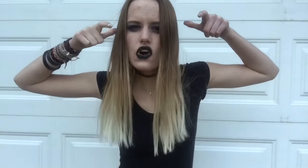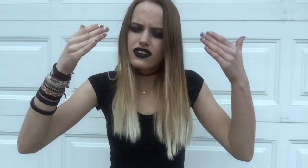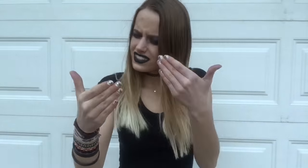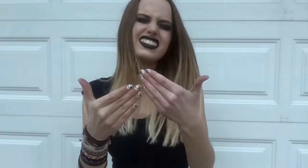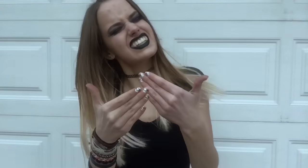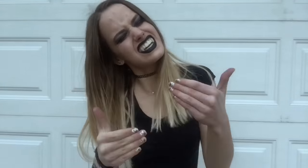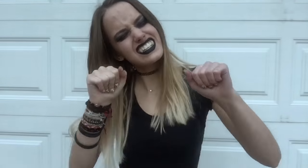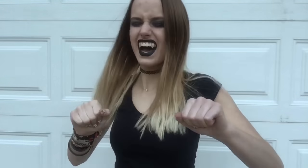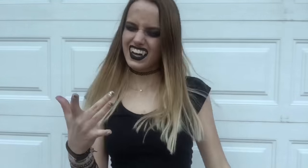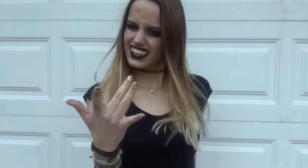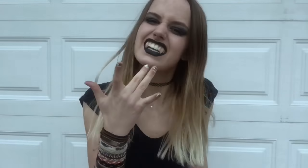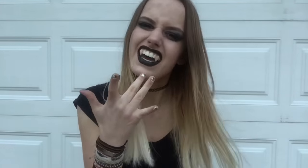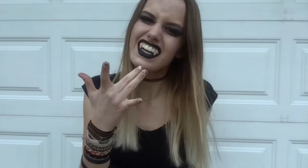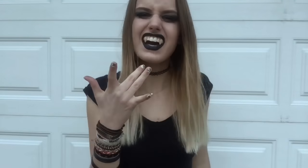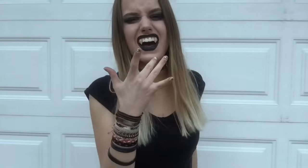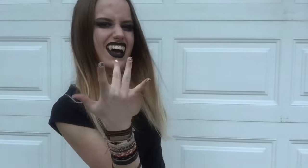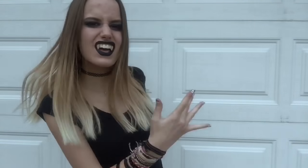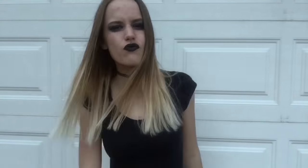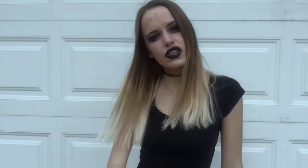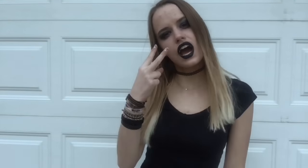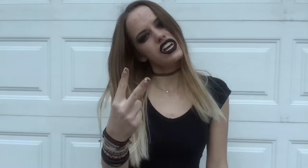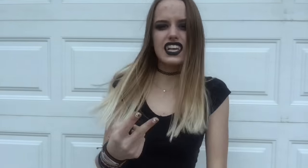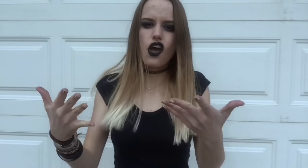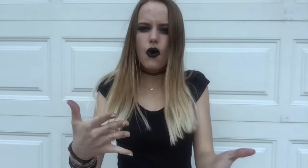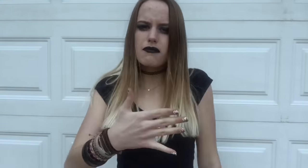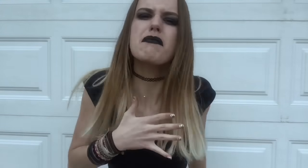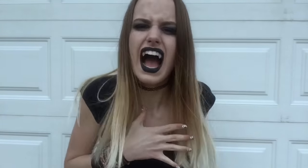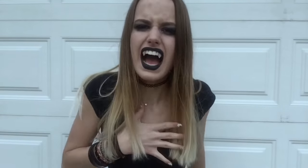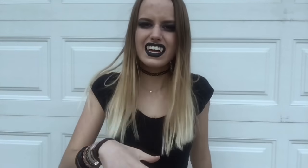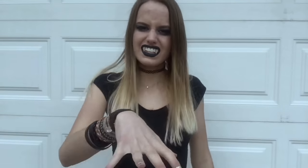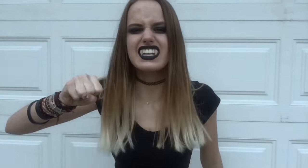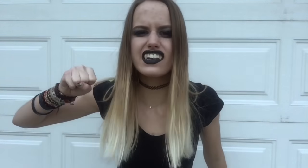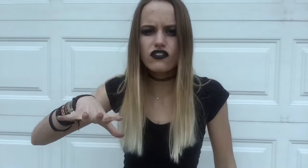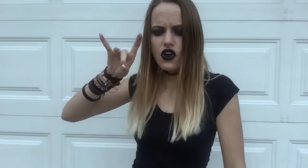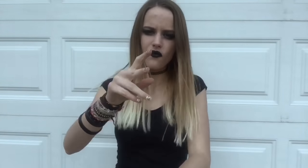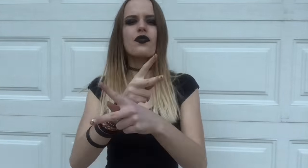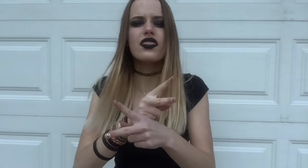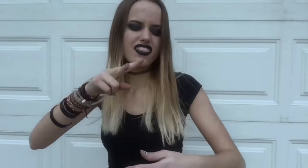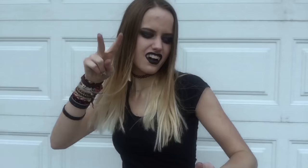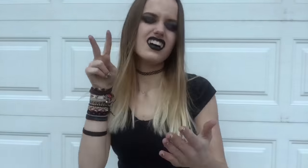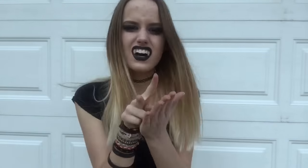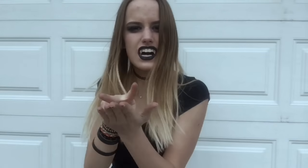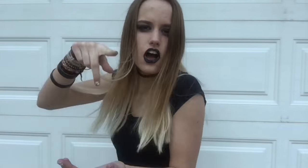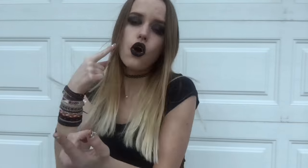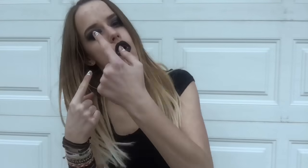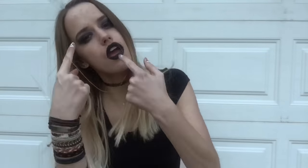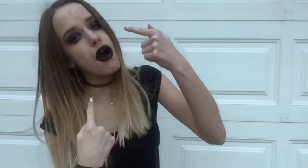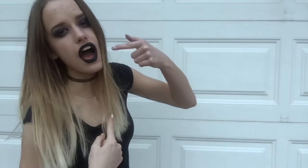I'ts so close I can taste it I see what's mine and take it (finders keepers, losers weepers)